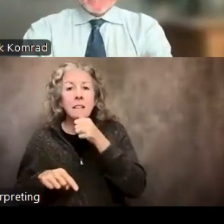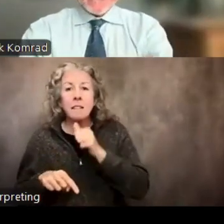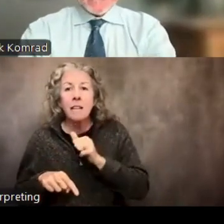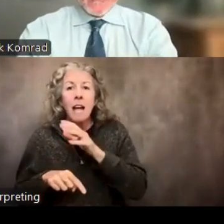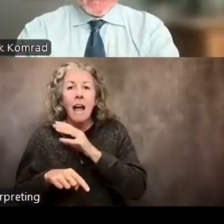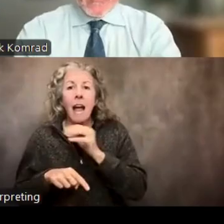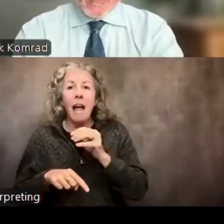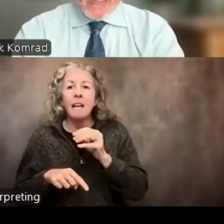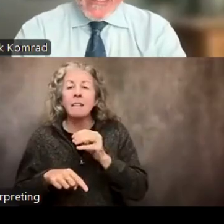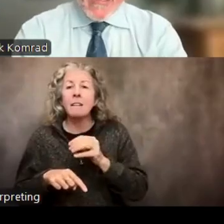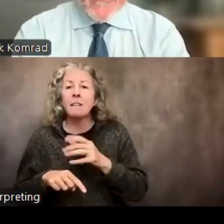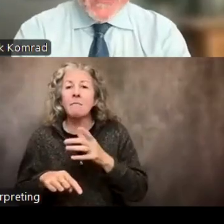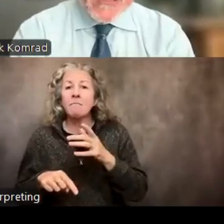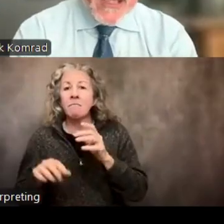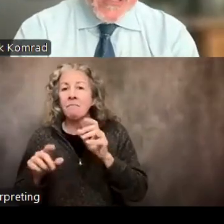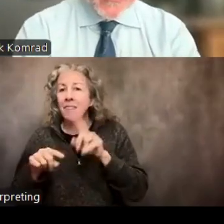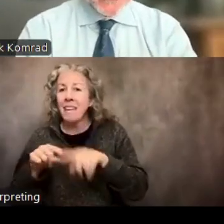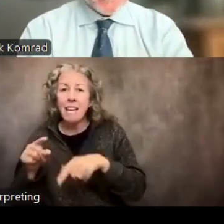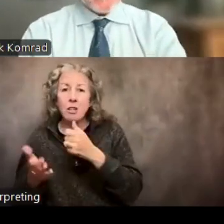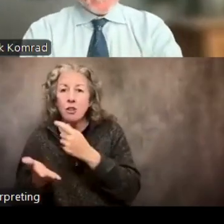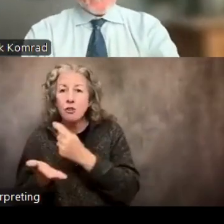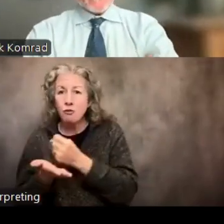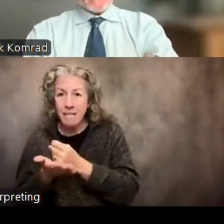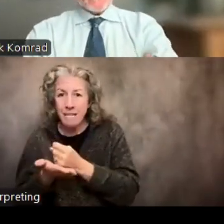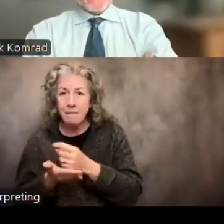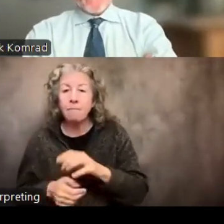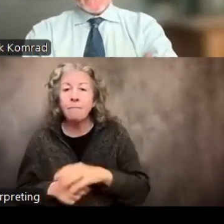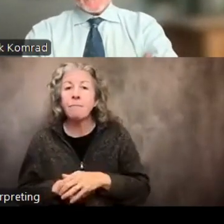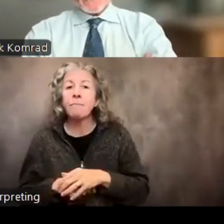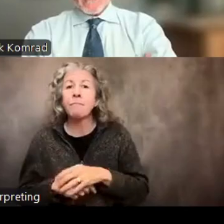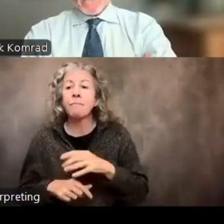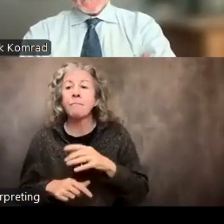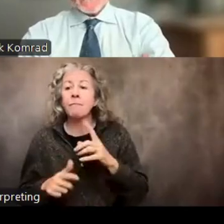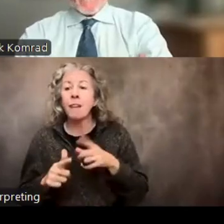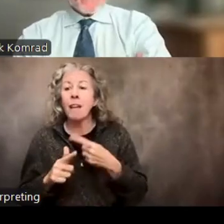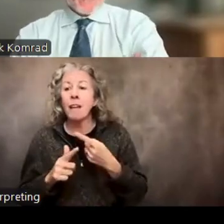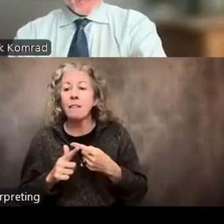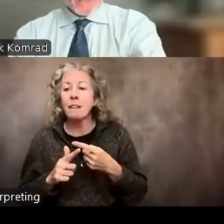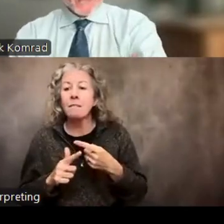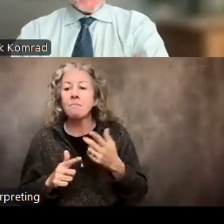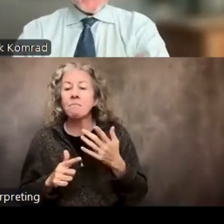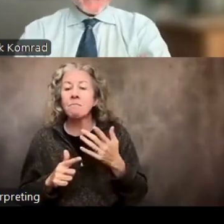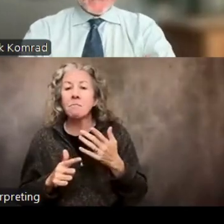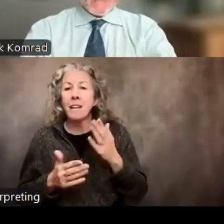distinct. Got out of distinguishing the difference between physical and mental suffering, which interestingly,